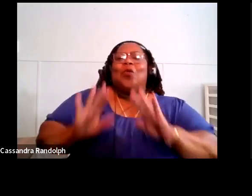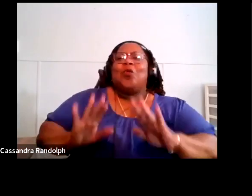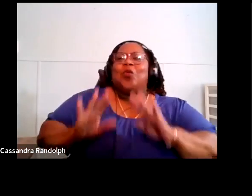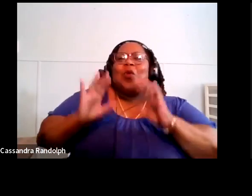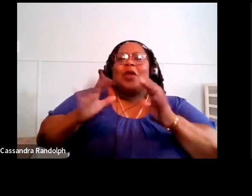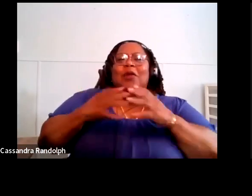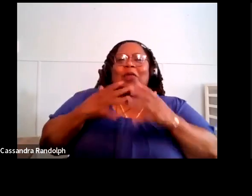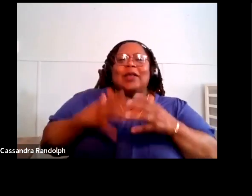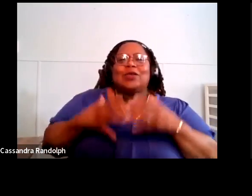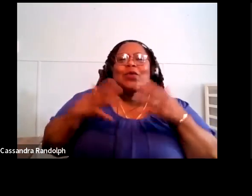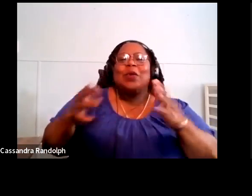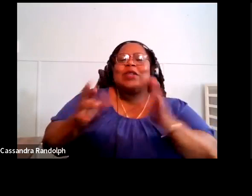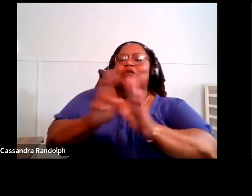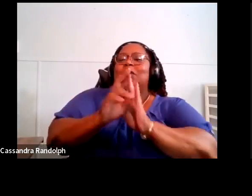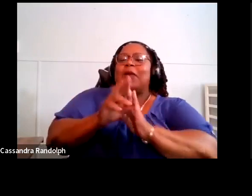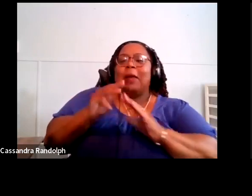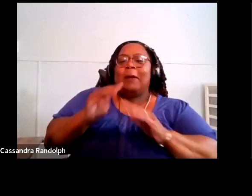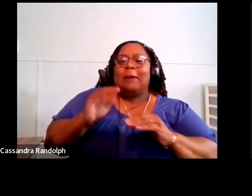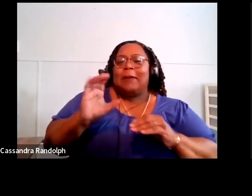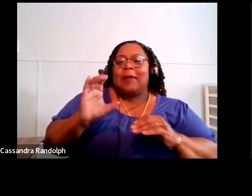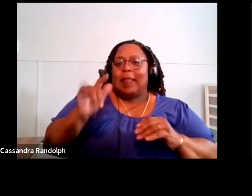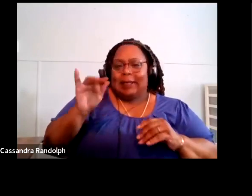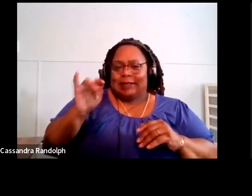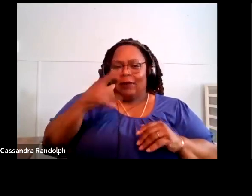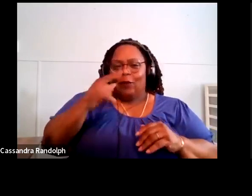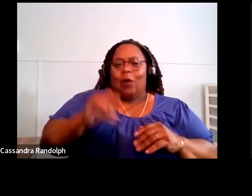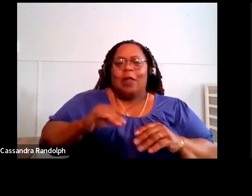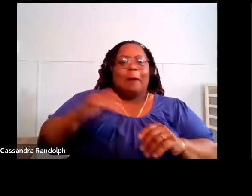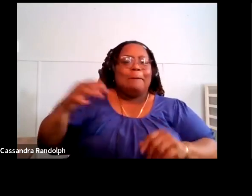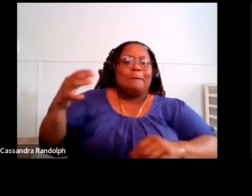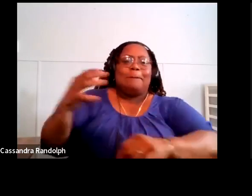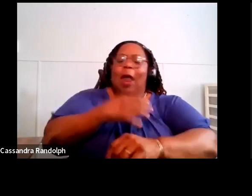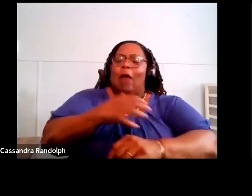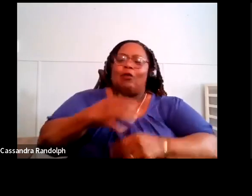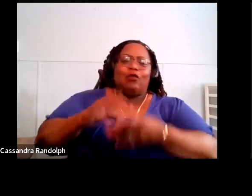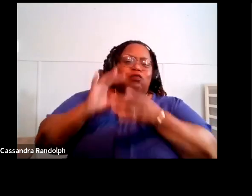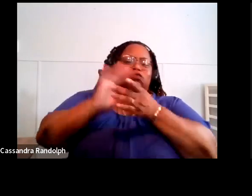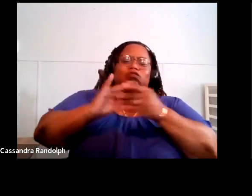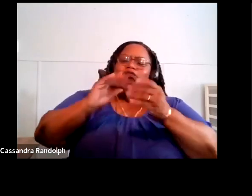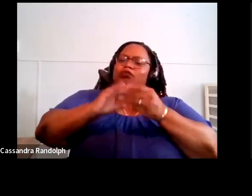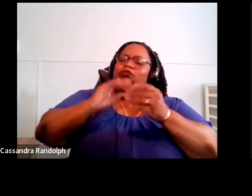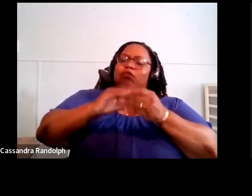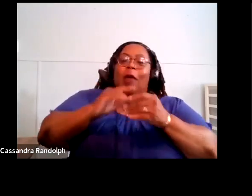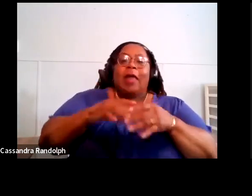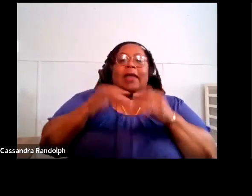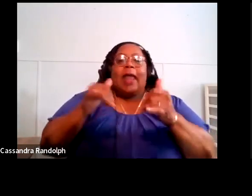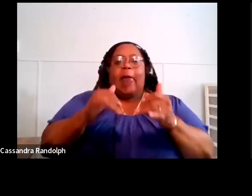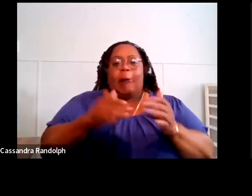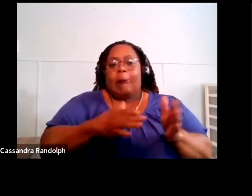not a class or a lecture but I 'm so very grateful for this honor, thank you.